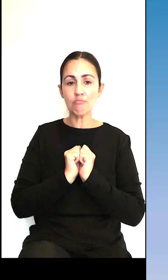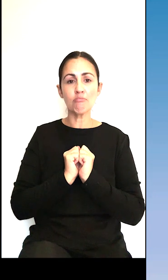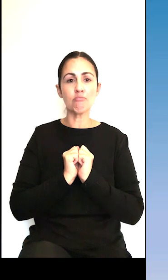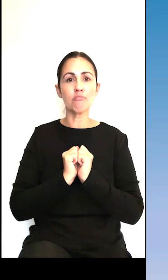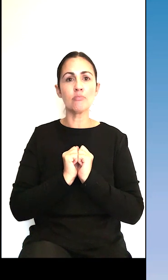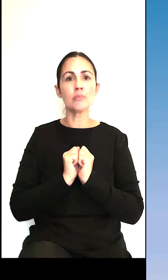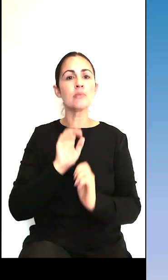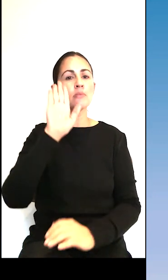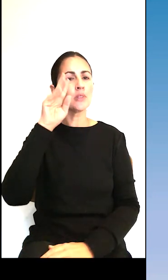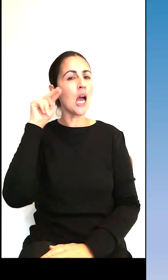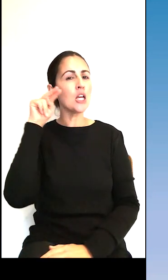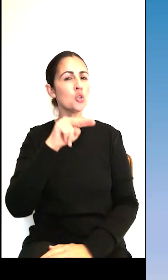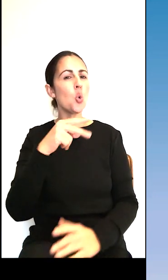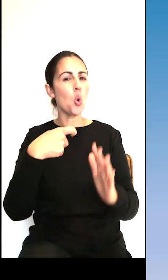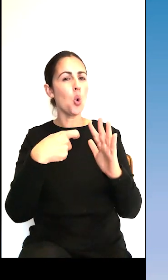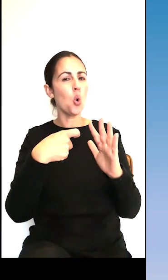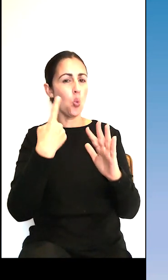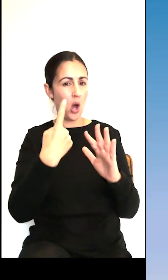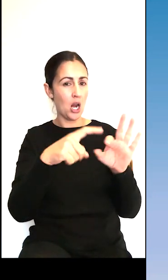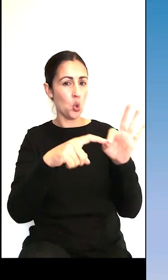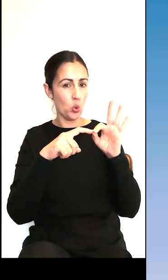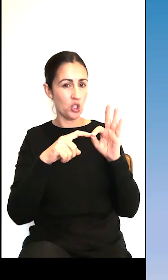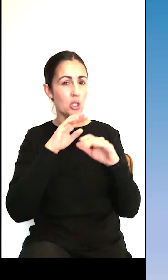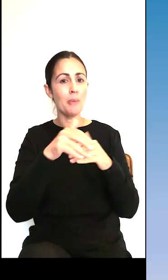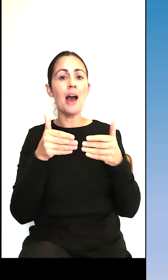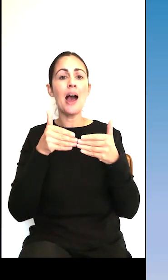I just thought there was a question about, 'Is advance care planning just about